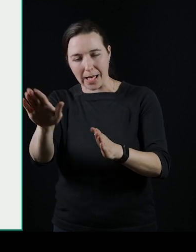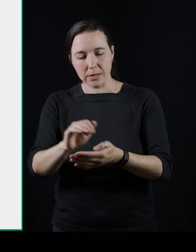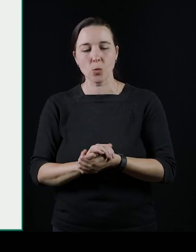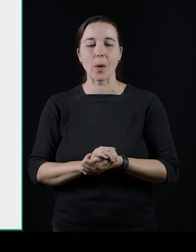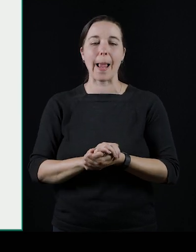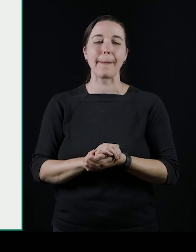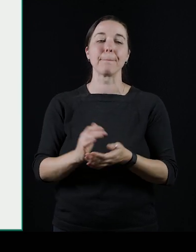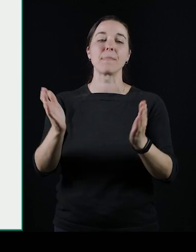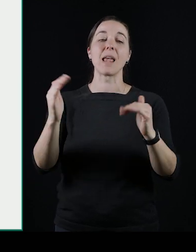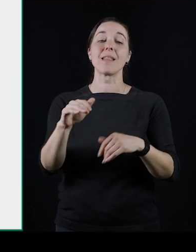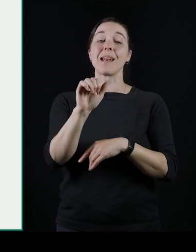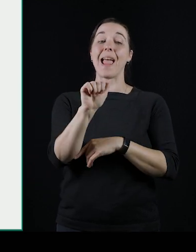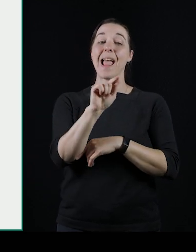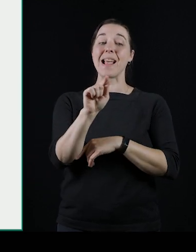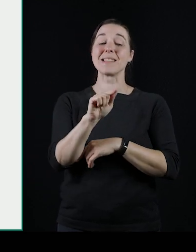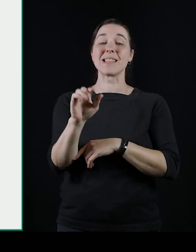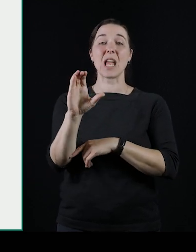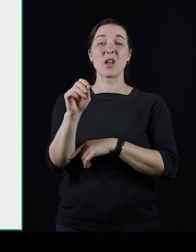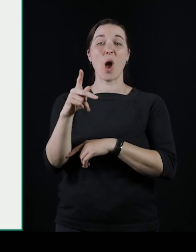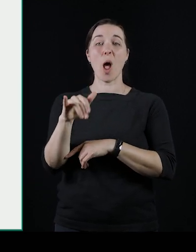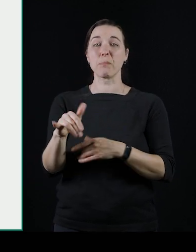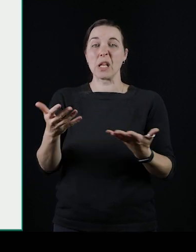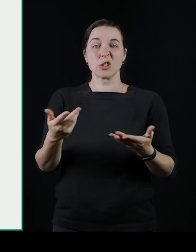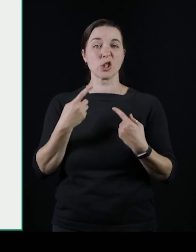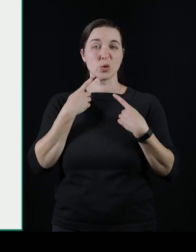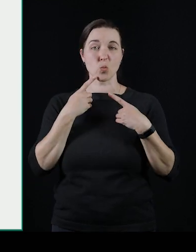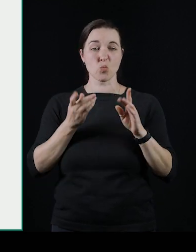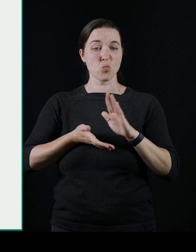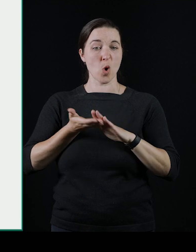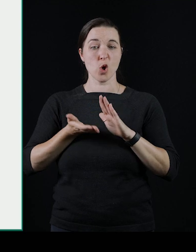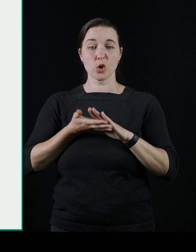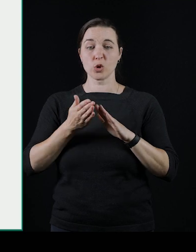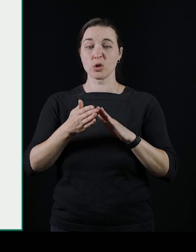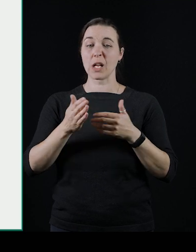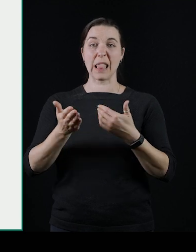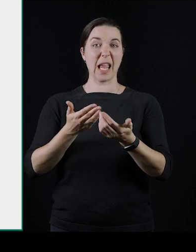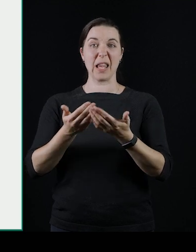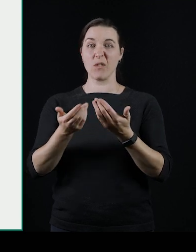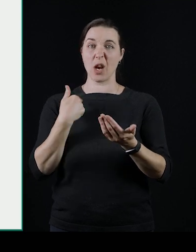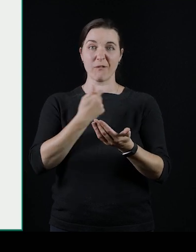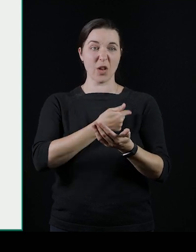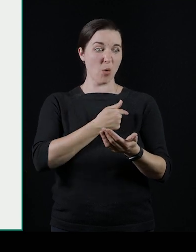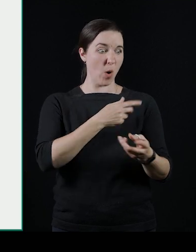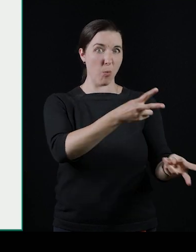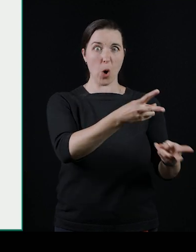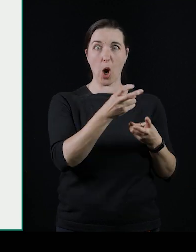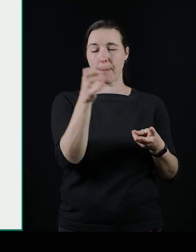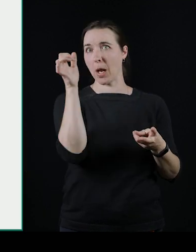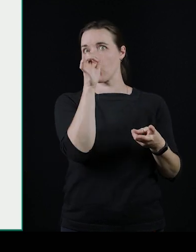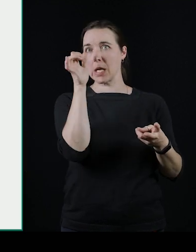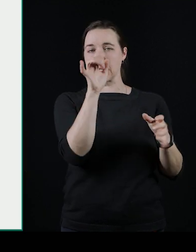And AzCopy just worked even when we were copying like ridiculous large amount of files,